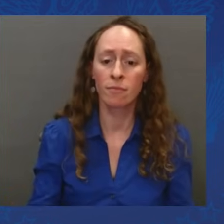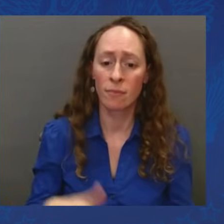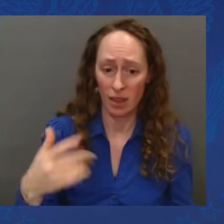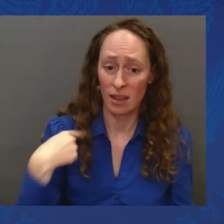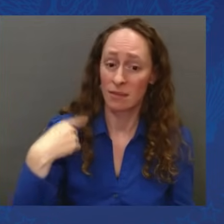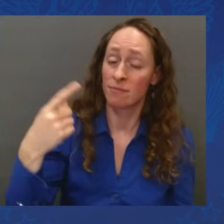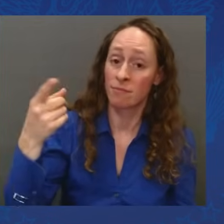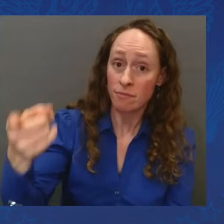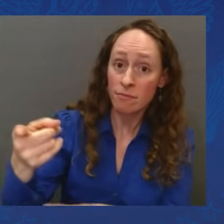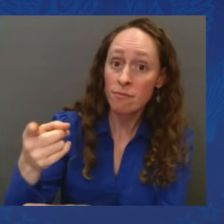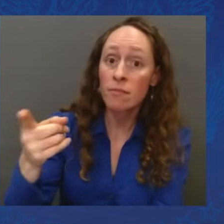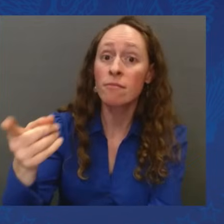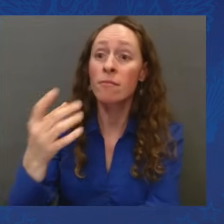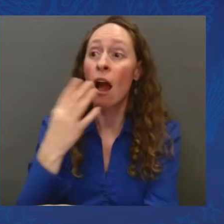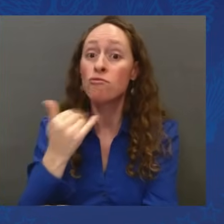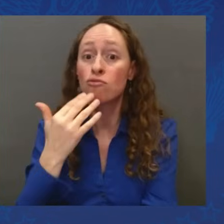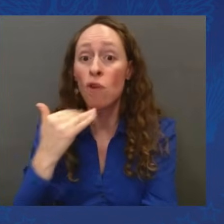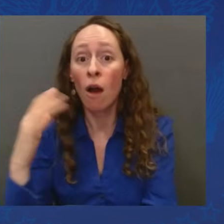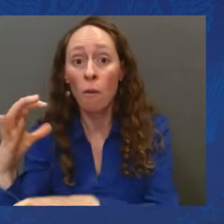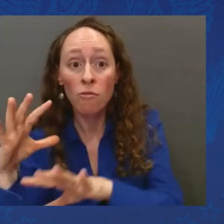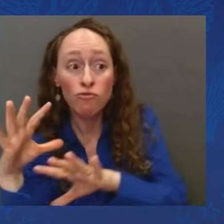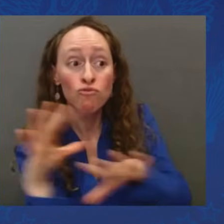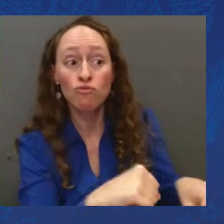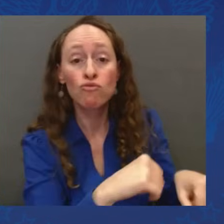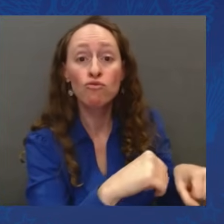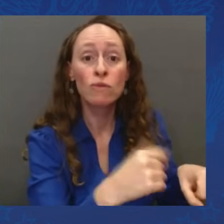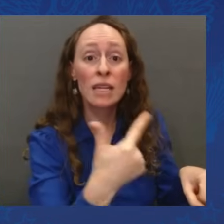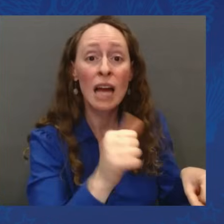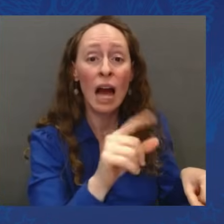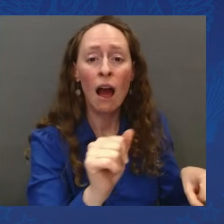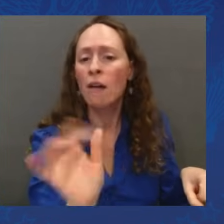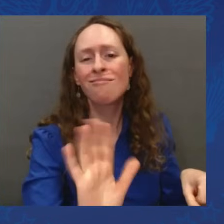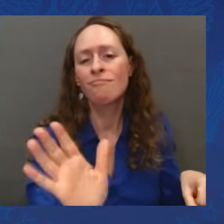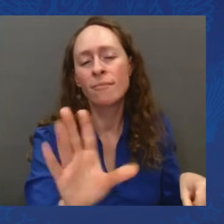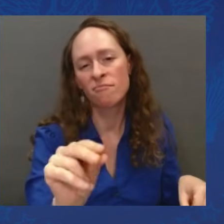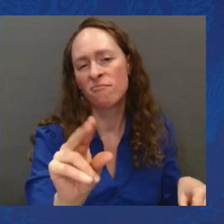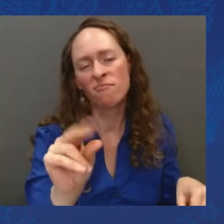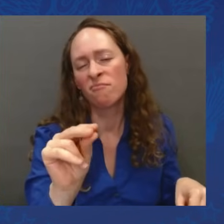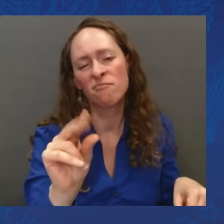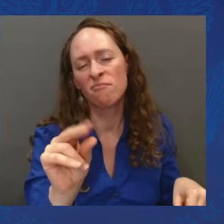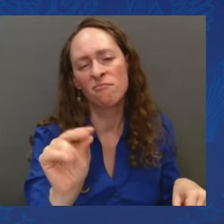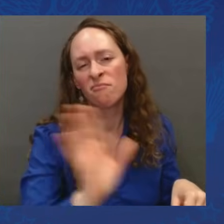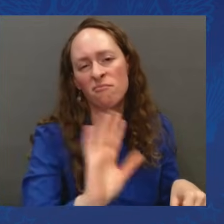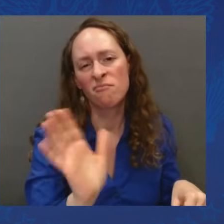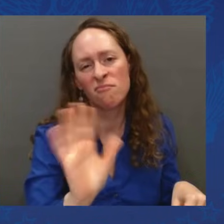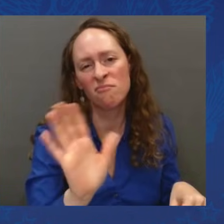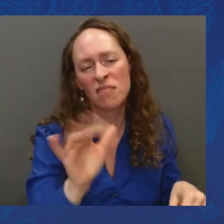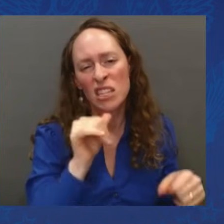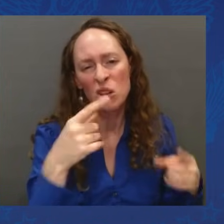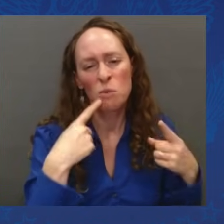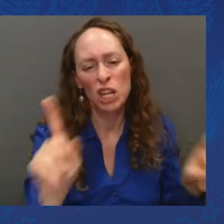And so, we're going to -- I think you're going to see efforts to bring along -- well, I shouldn't go into it anymore,